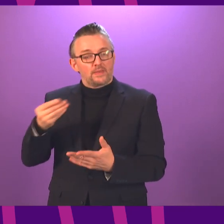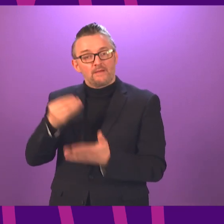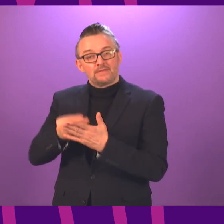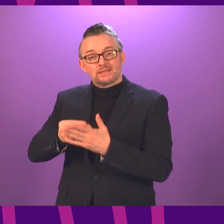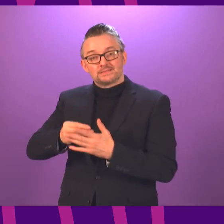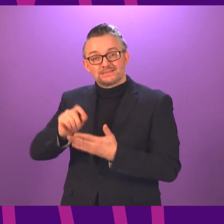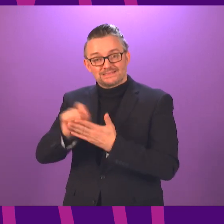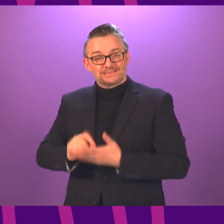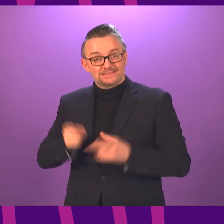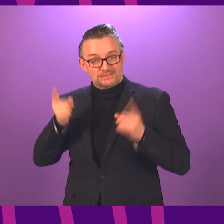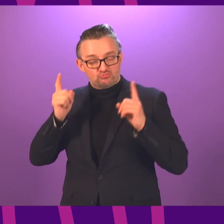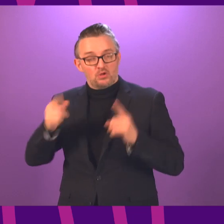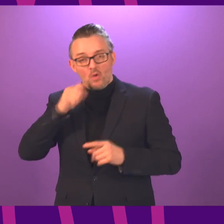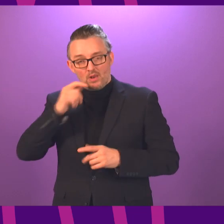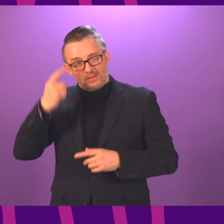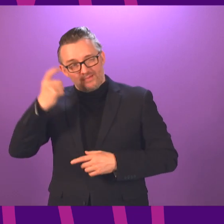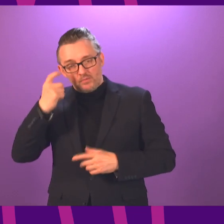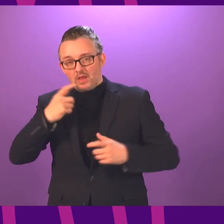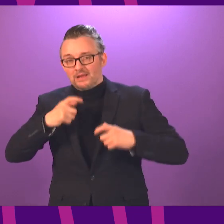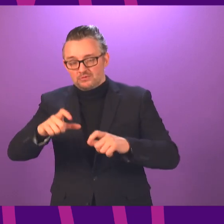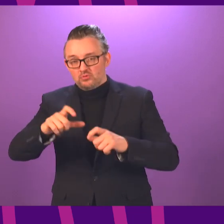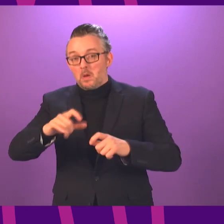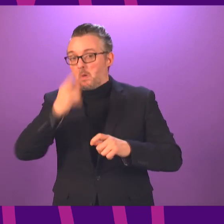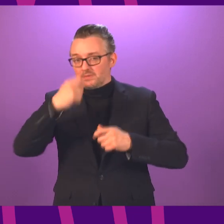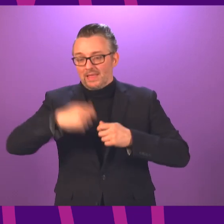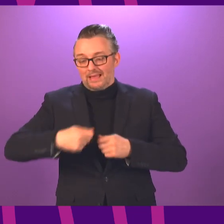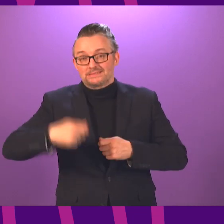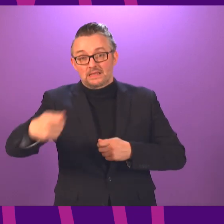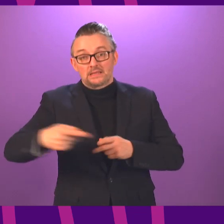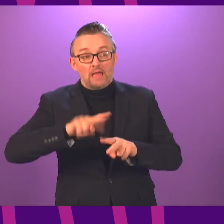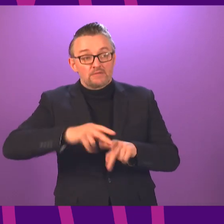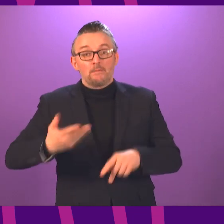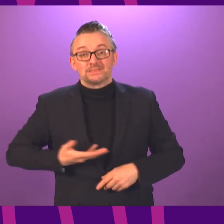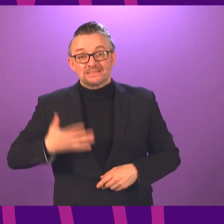be considering continuing and extending should businesses need that for a longer period.